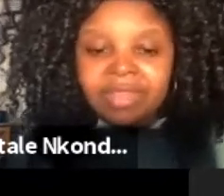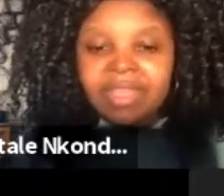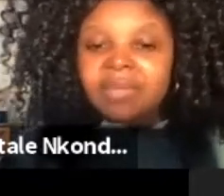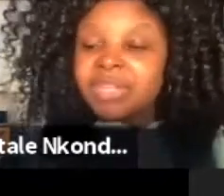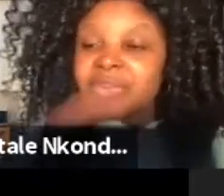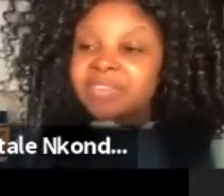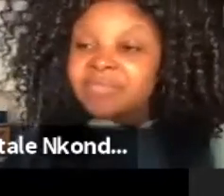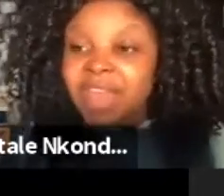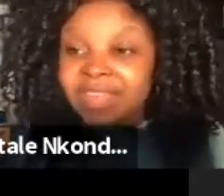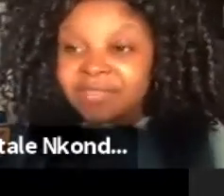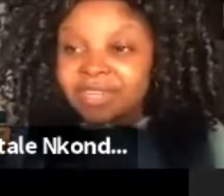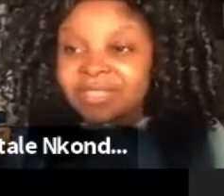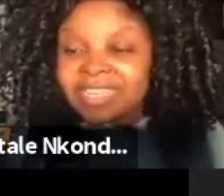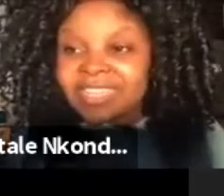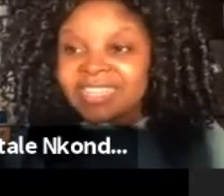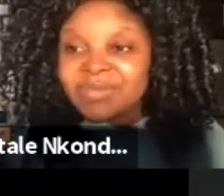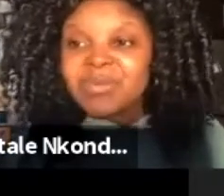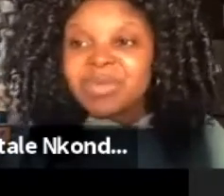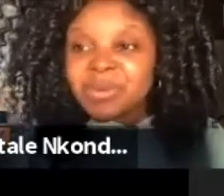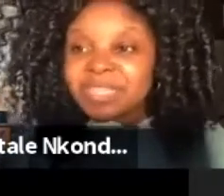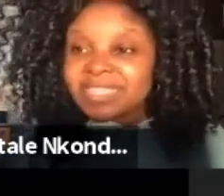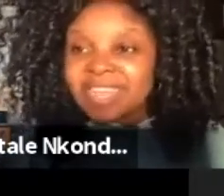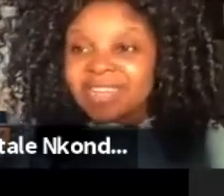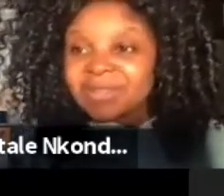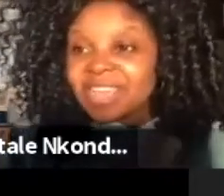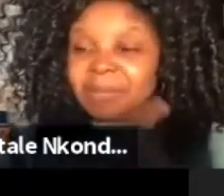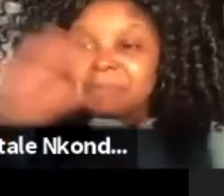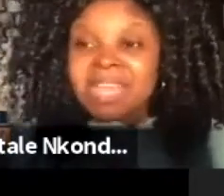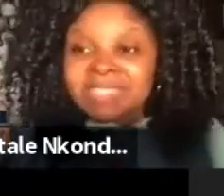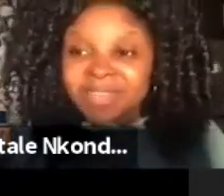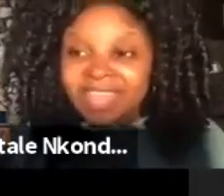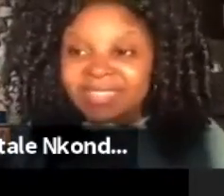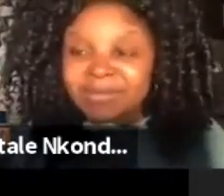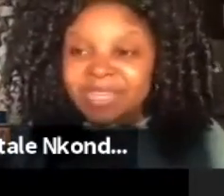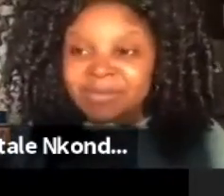And we created five videos like this where we pointed out massive gains made